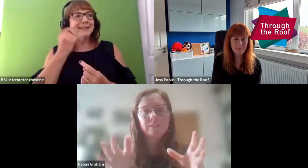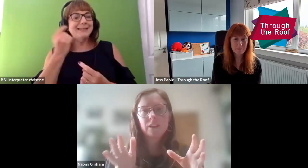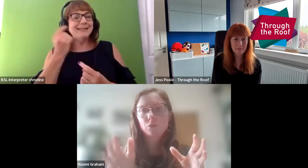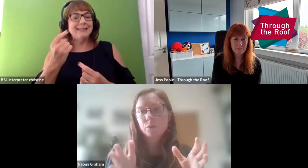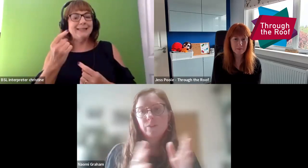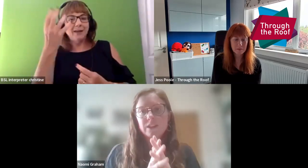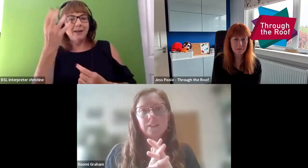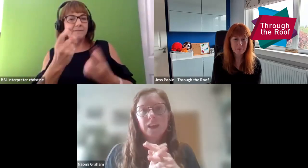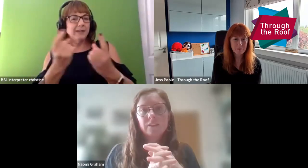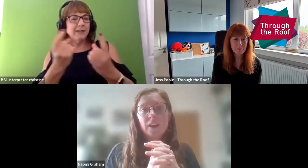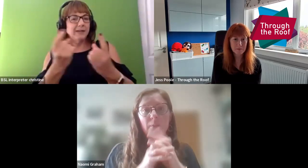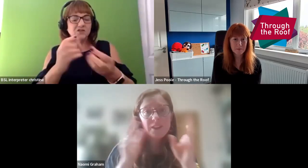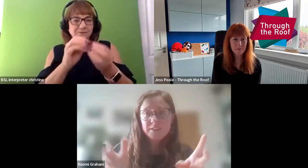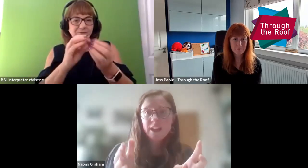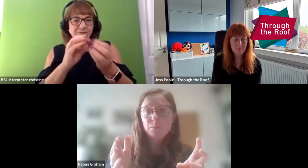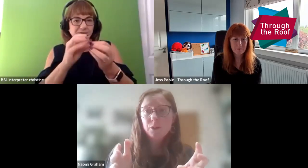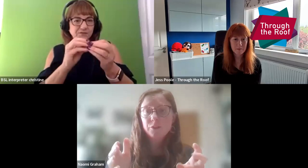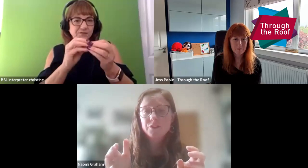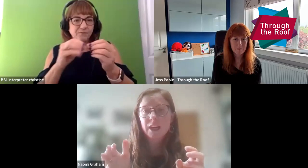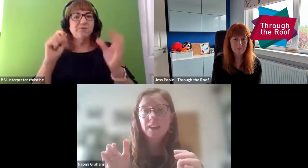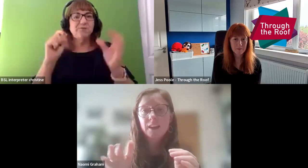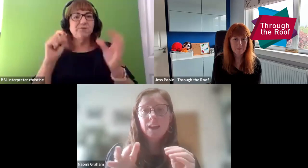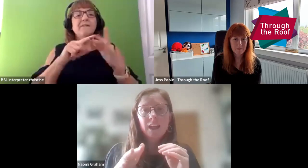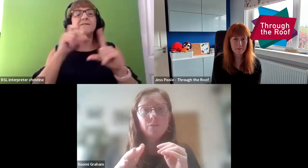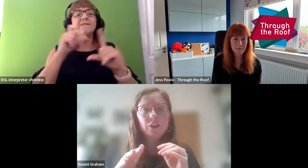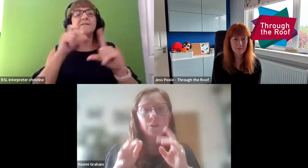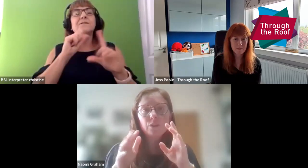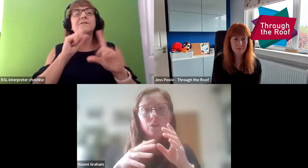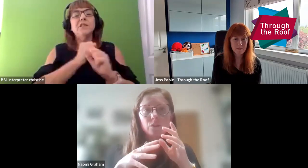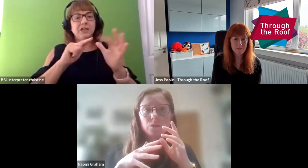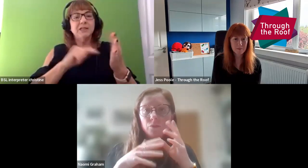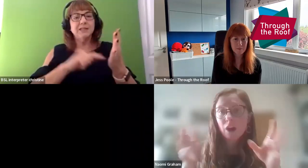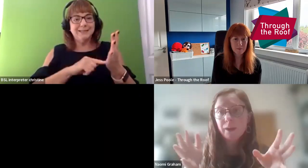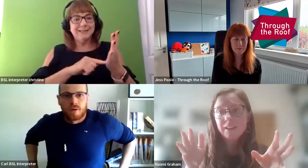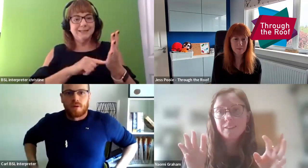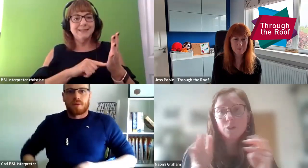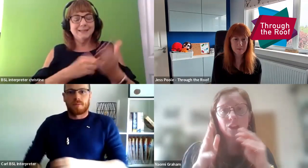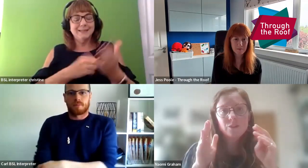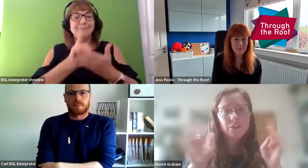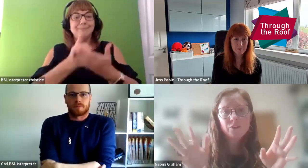always say the rule with fidgets is, this is to help you concentrate. If you throw it or use it